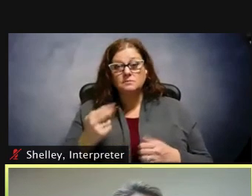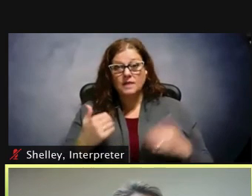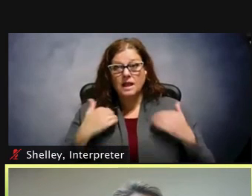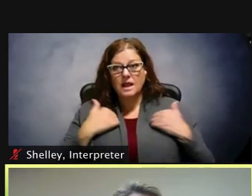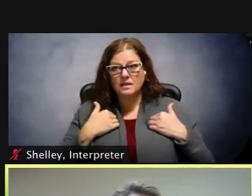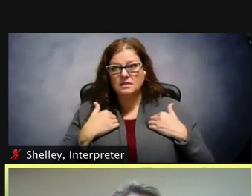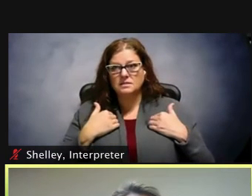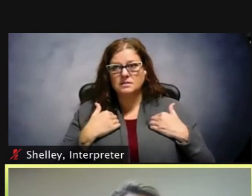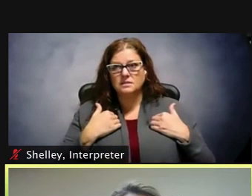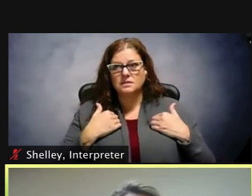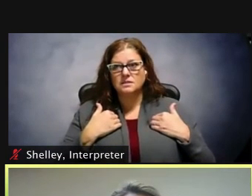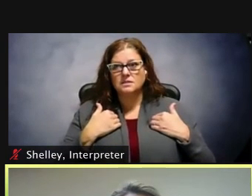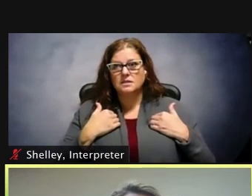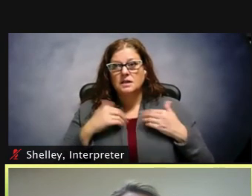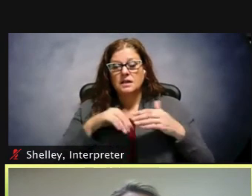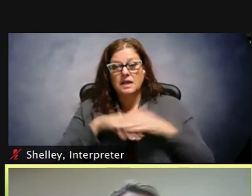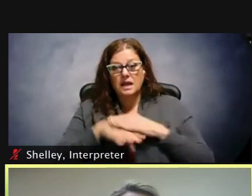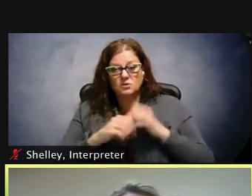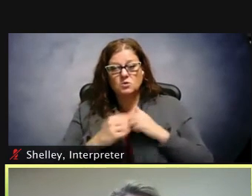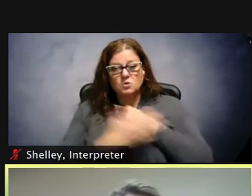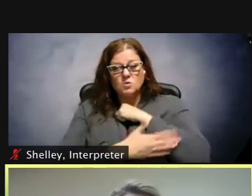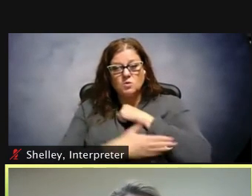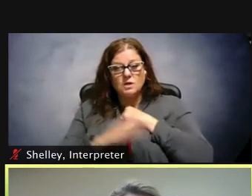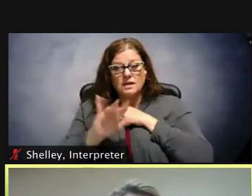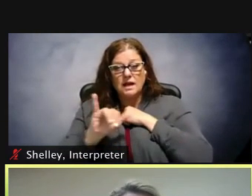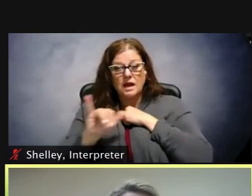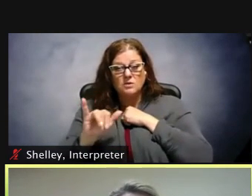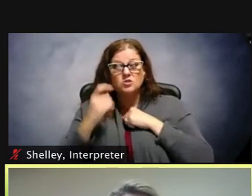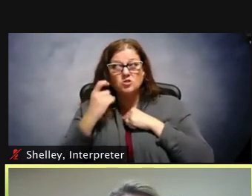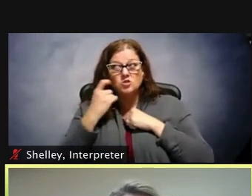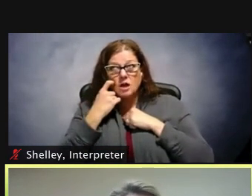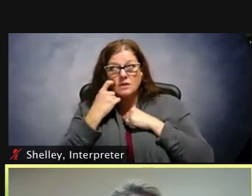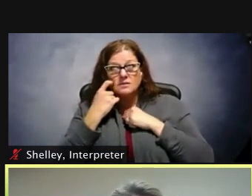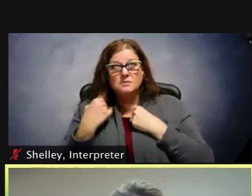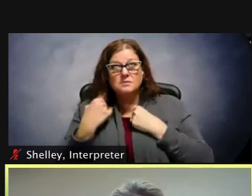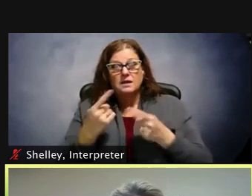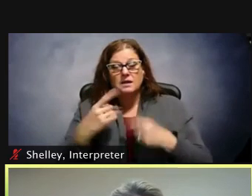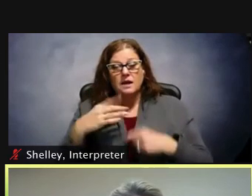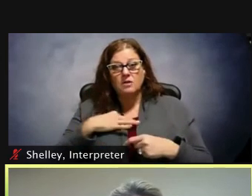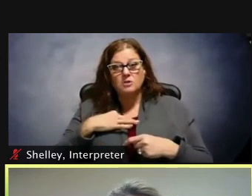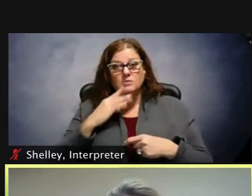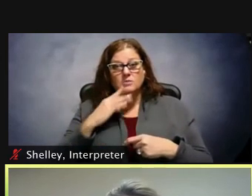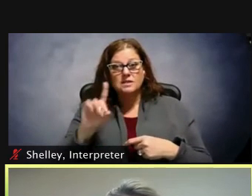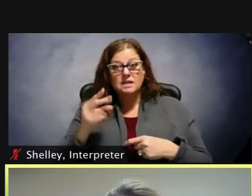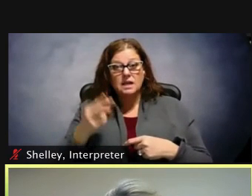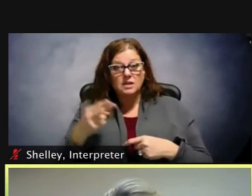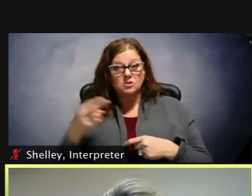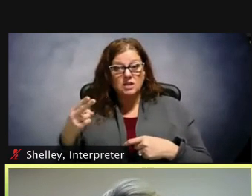He came into the county, he's just been eligible for DHH in the last three weeks.